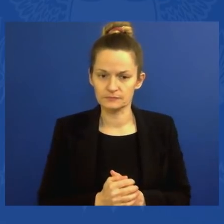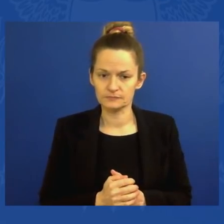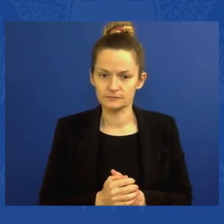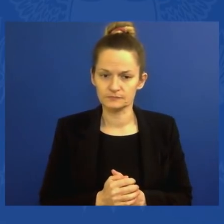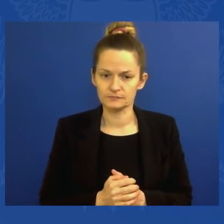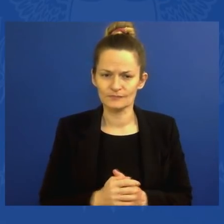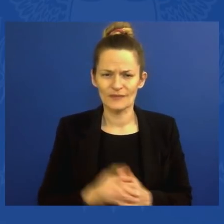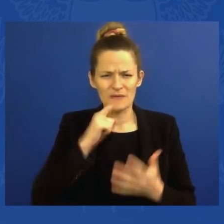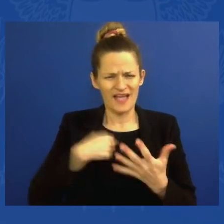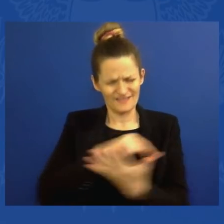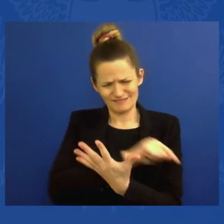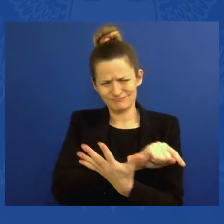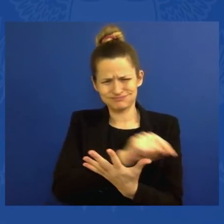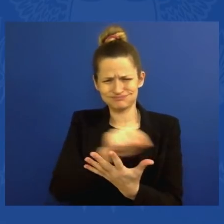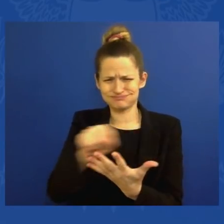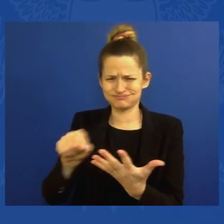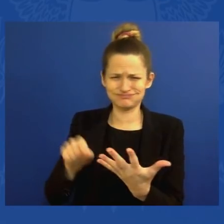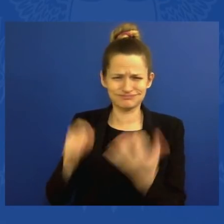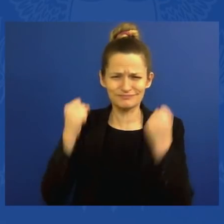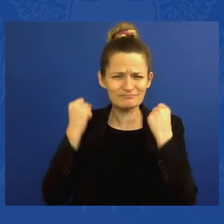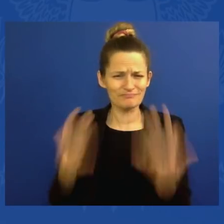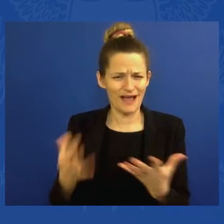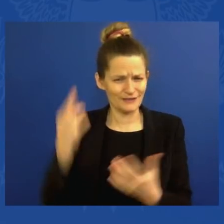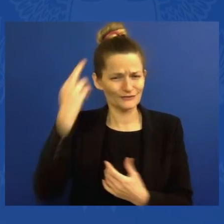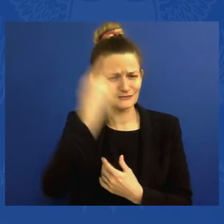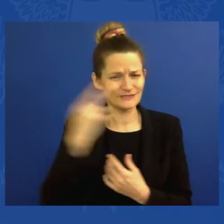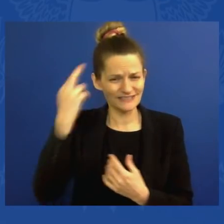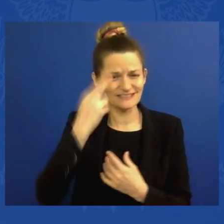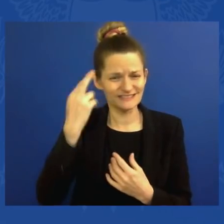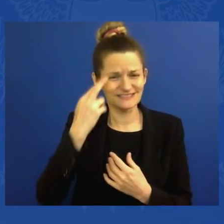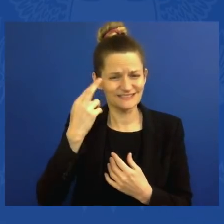Barbara Hampton, president and CEO of Siemens USA Corporation.